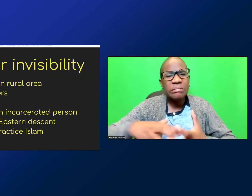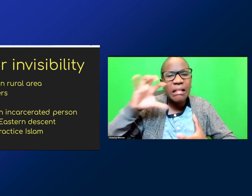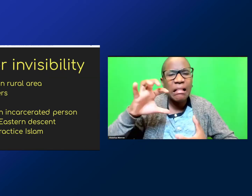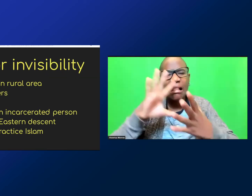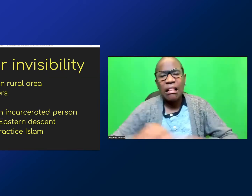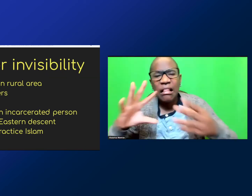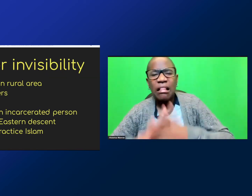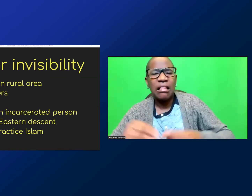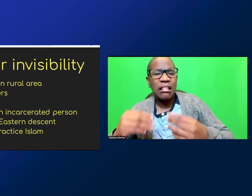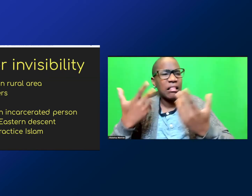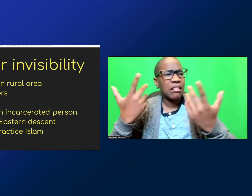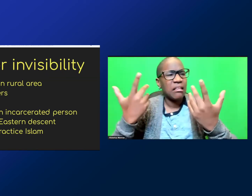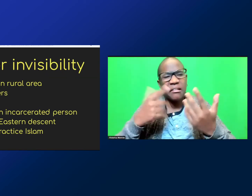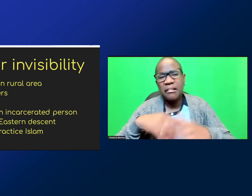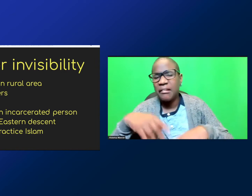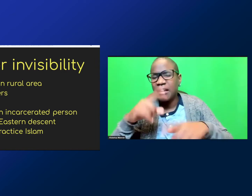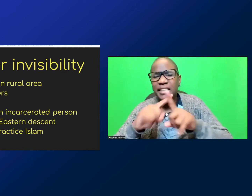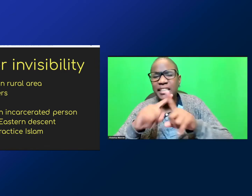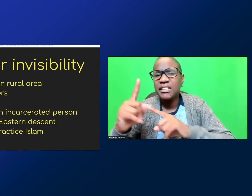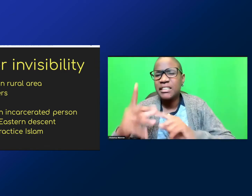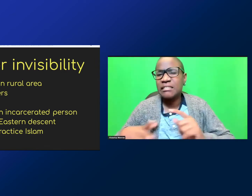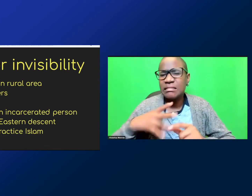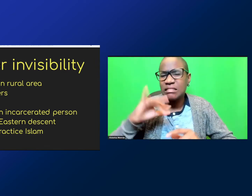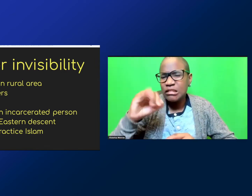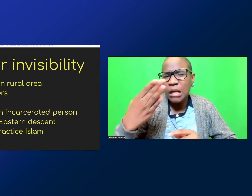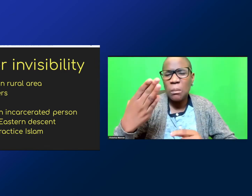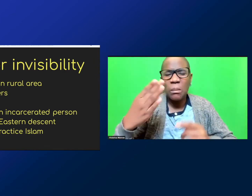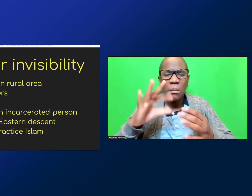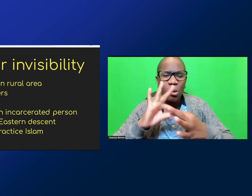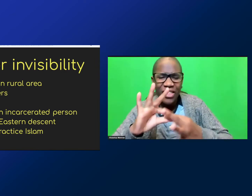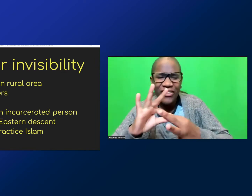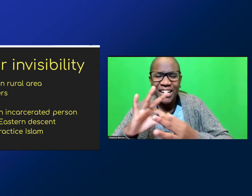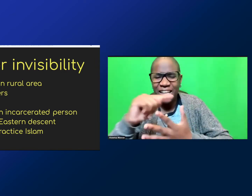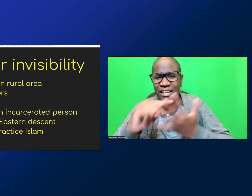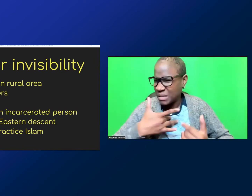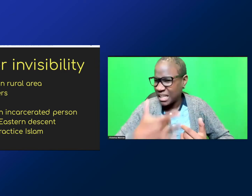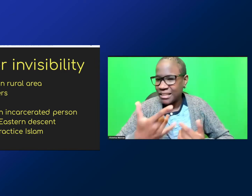prestigious as you know white-collar jobs where a lot of money can be made um and so